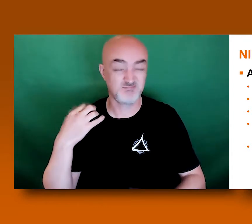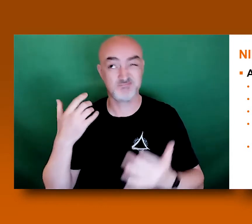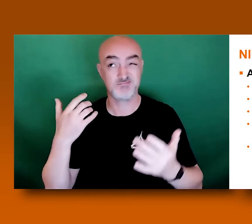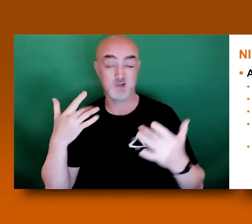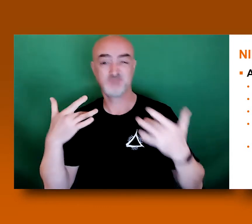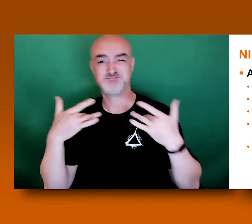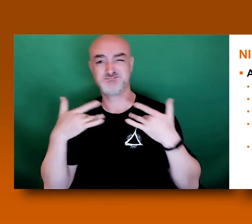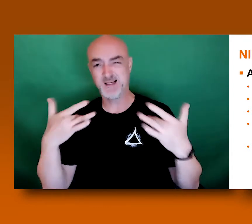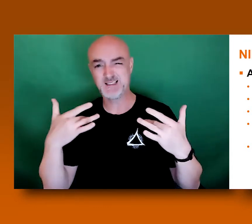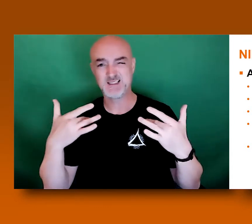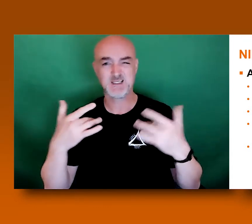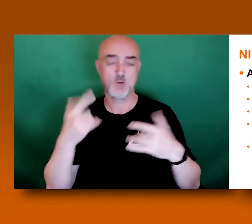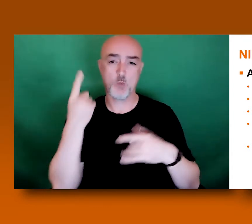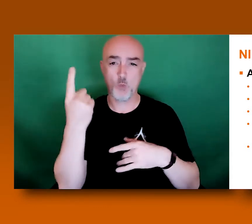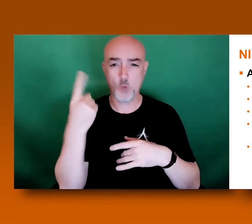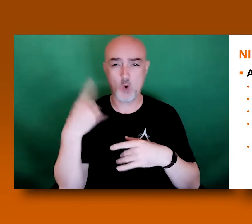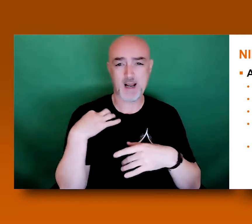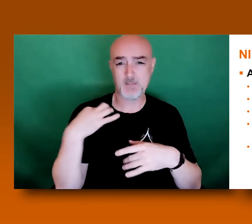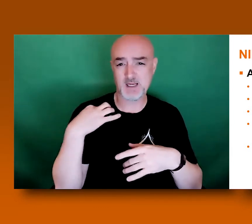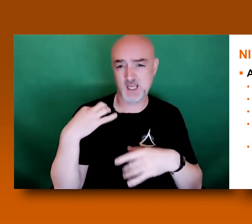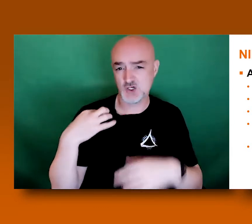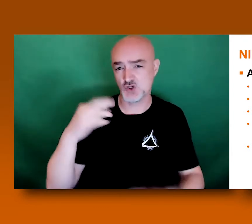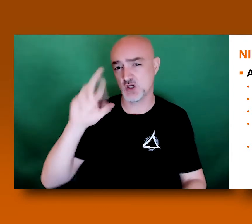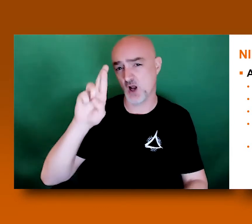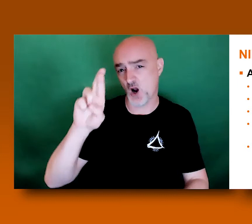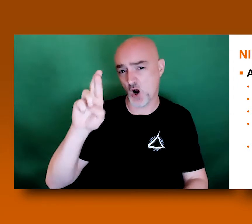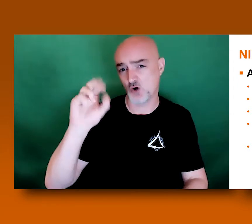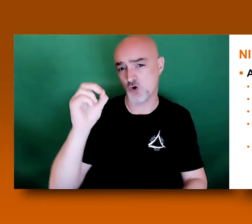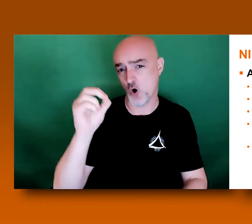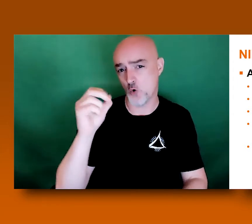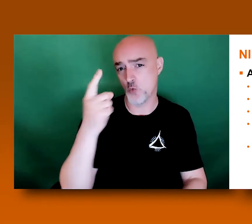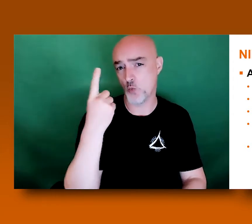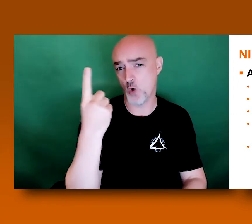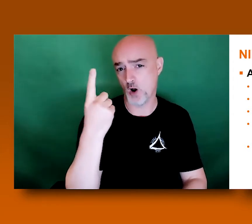in its entirety, nearly. And typically, one application,